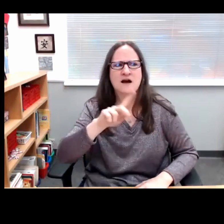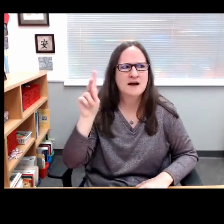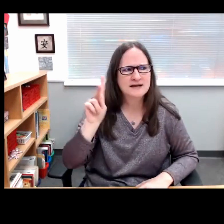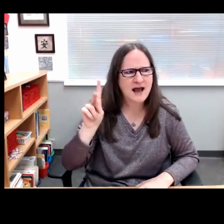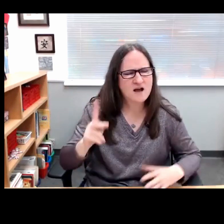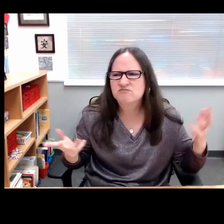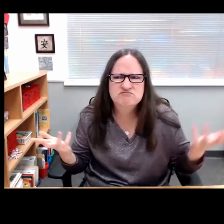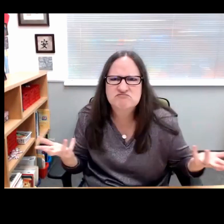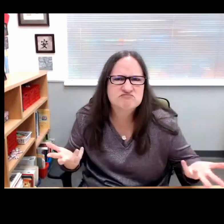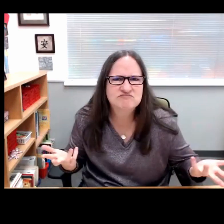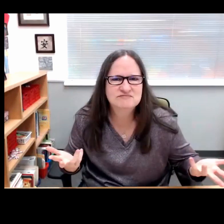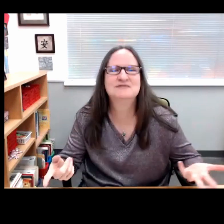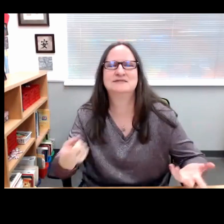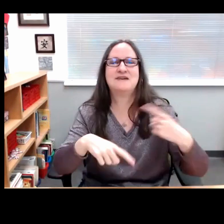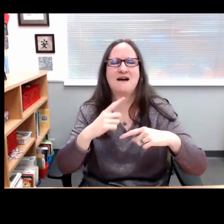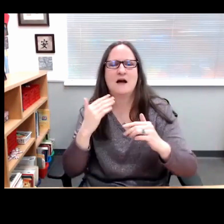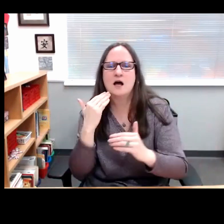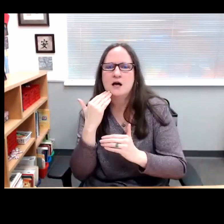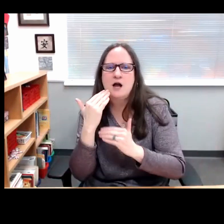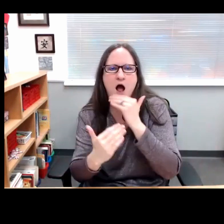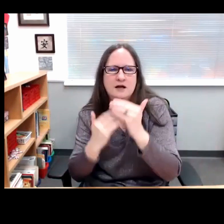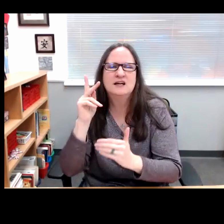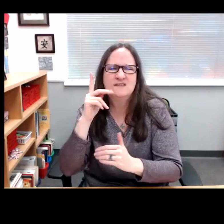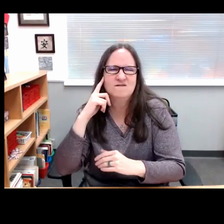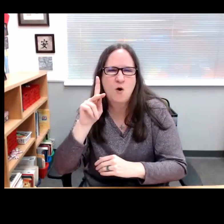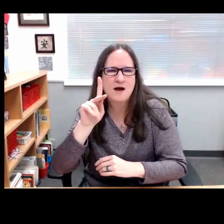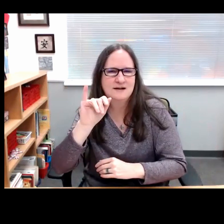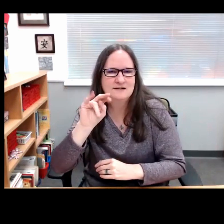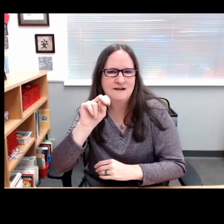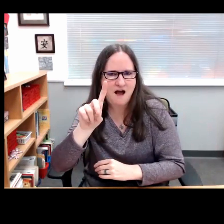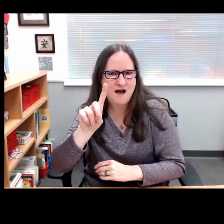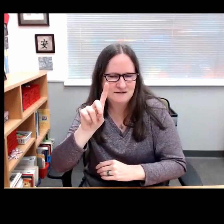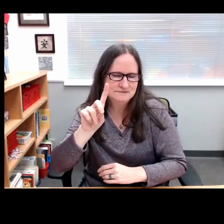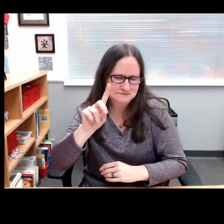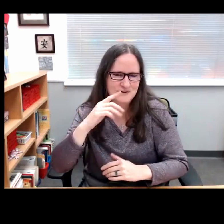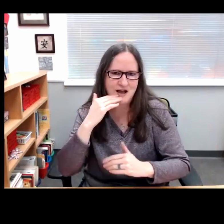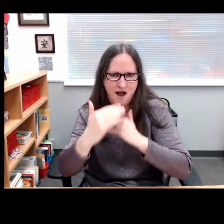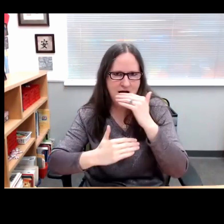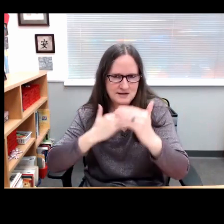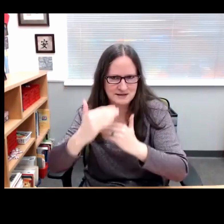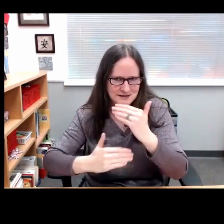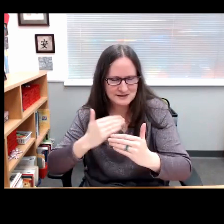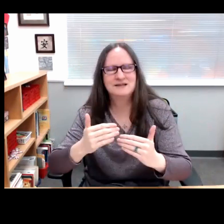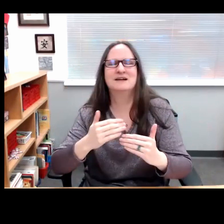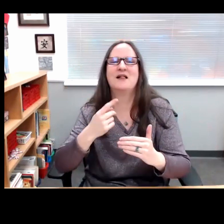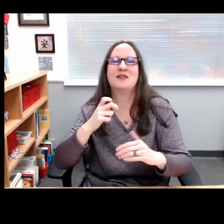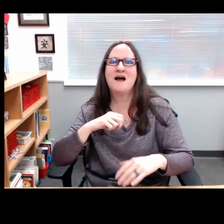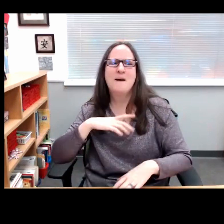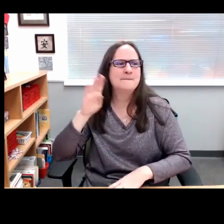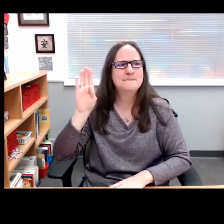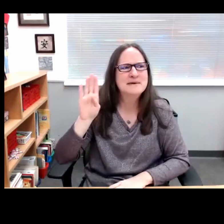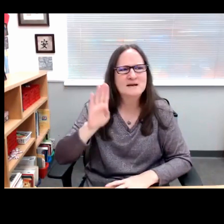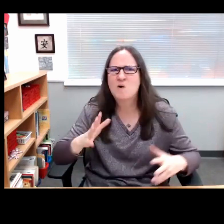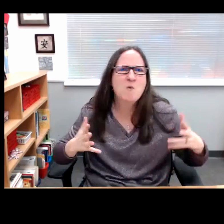And then I say, So what does a K mean? And they sign kindness. So they sign the word for kind.